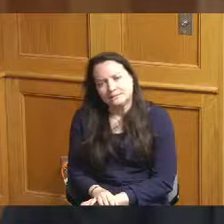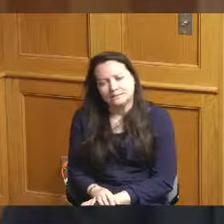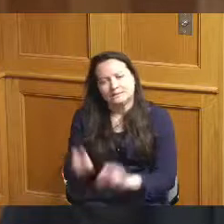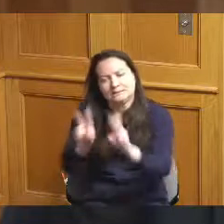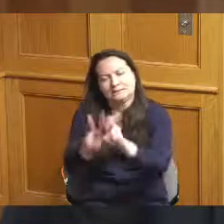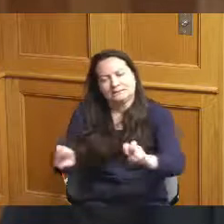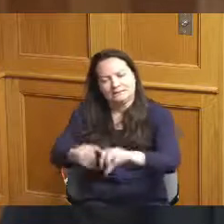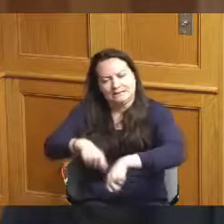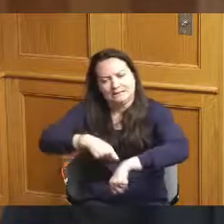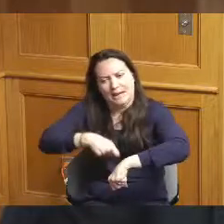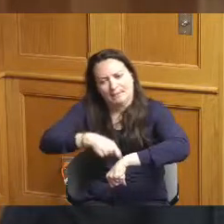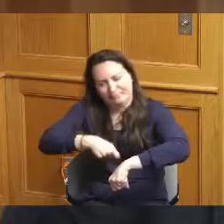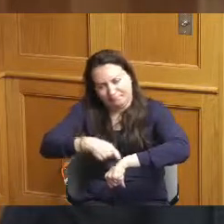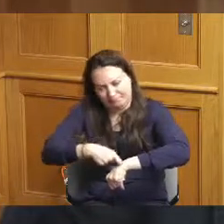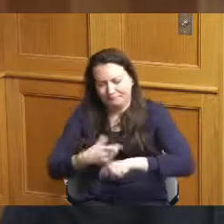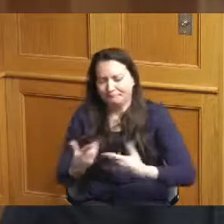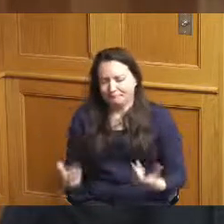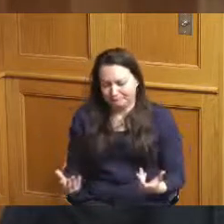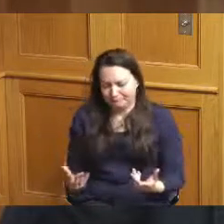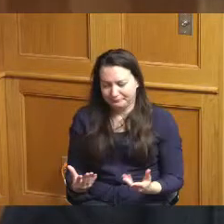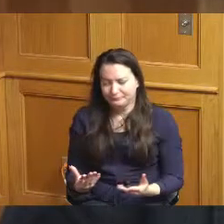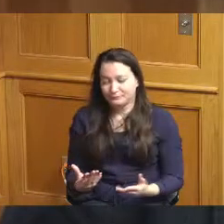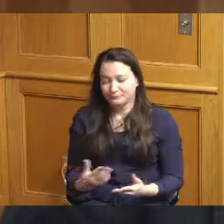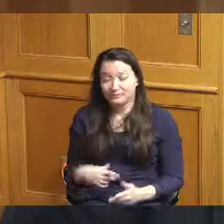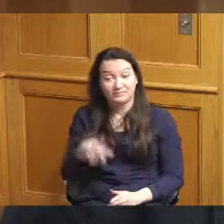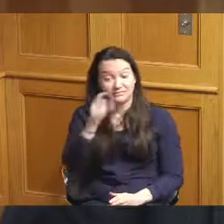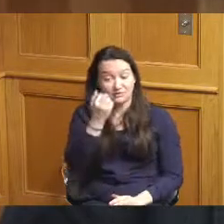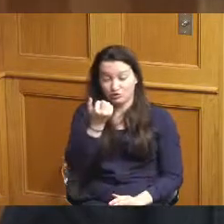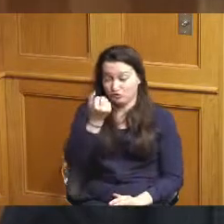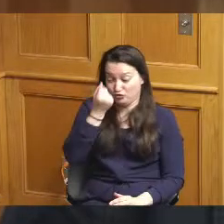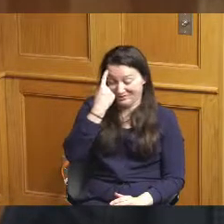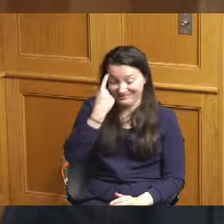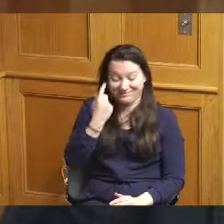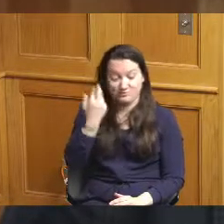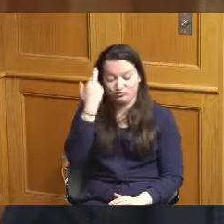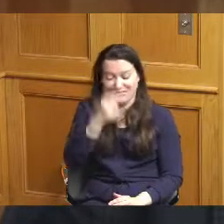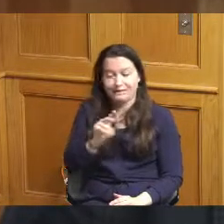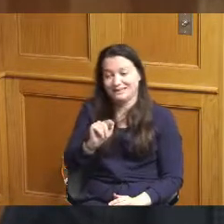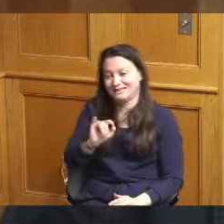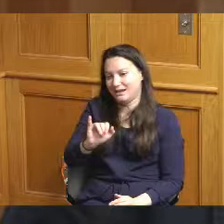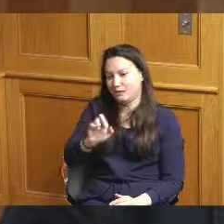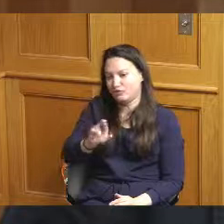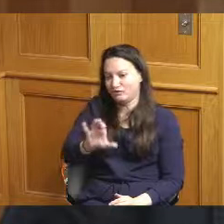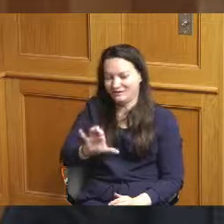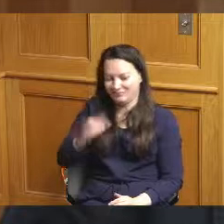more time with this one and and better understand the rationale of the TIRC members I mean Greg I